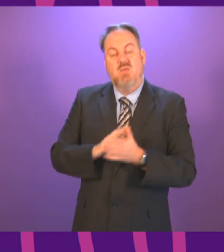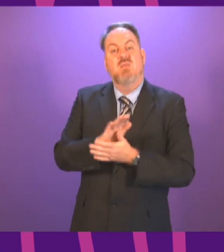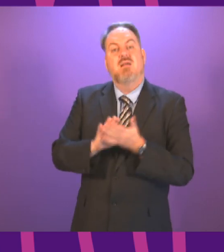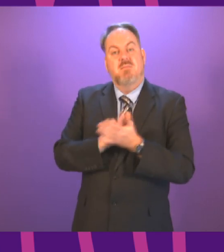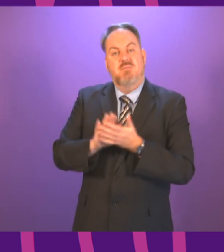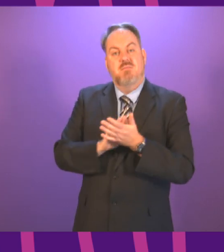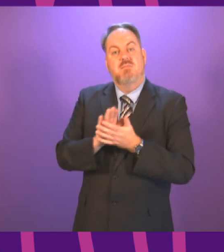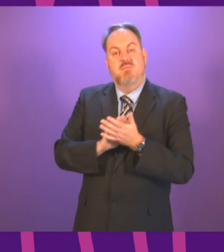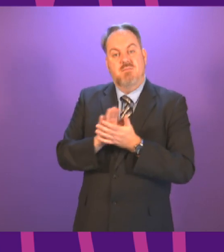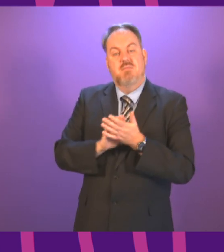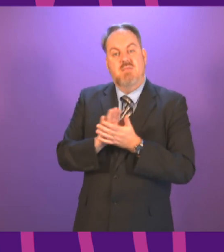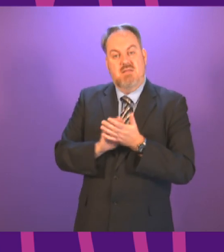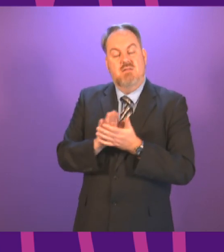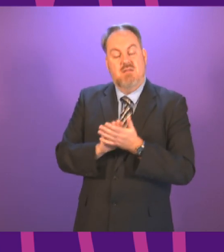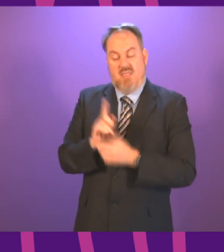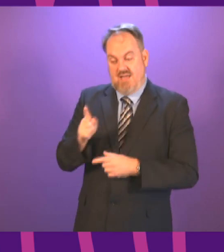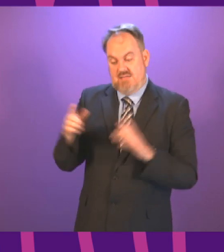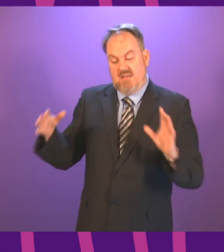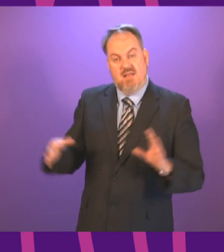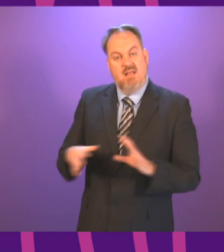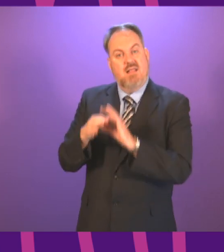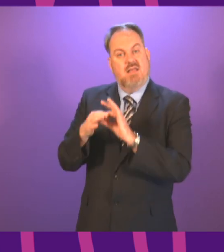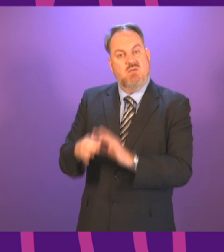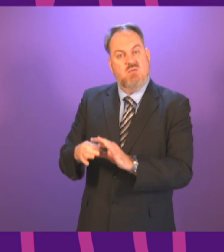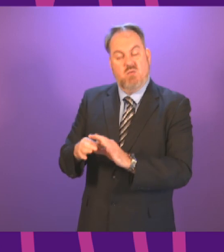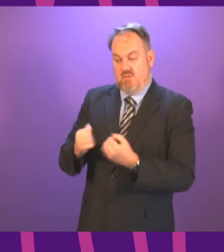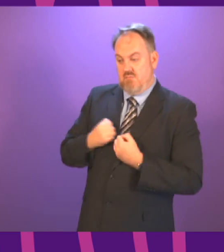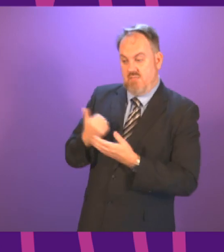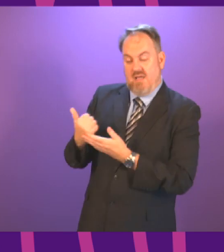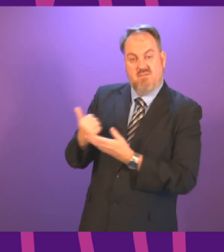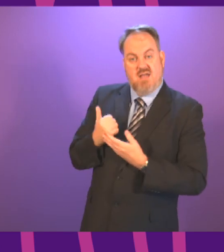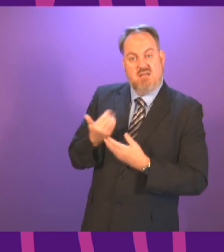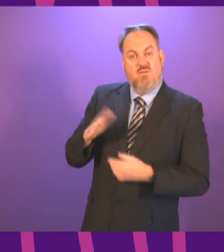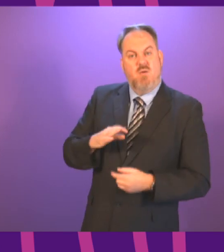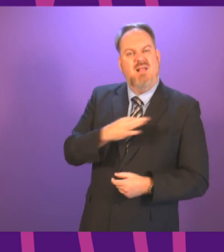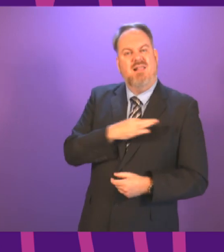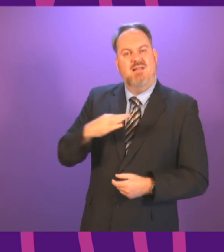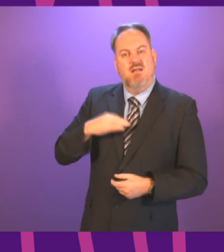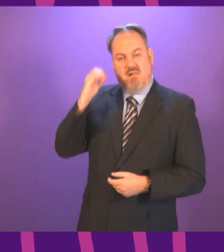to which we will next expand testing. That is based on the advice of the Scottish Government’s